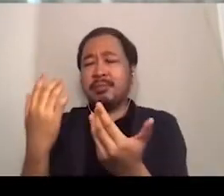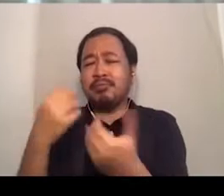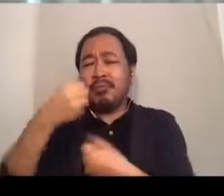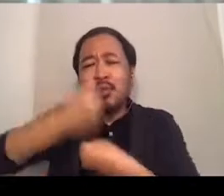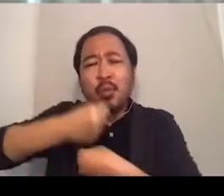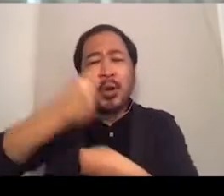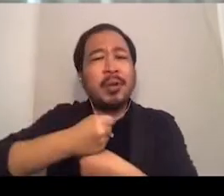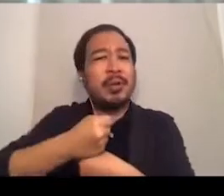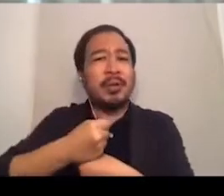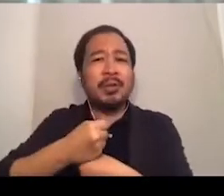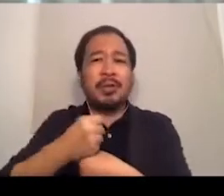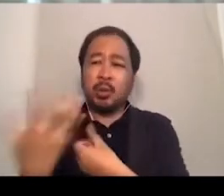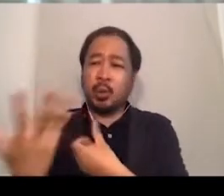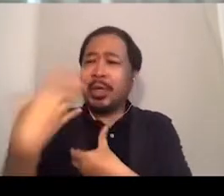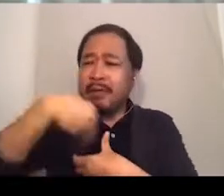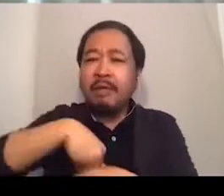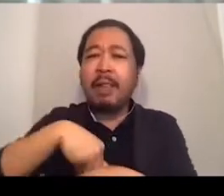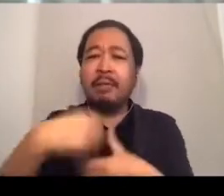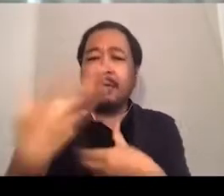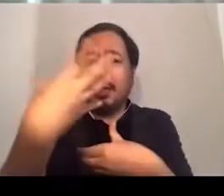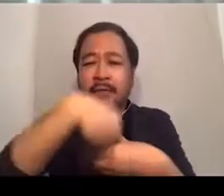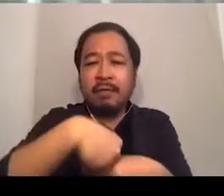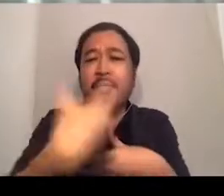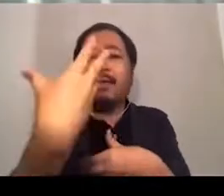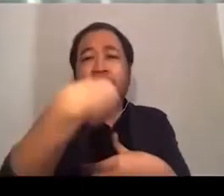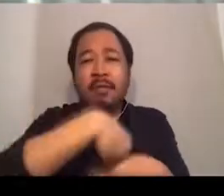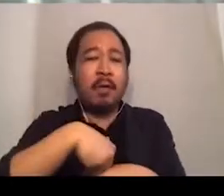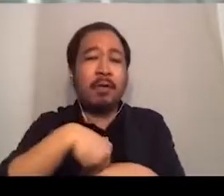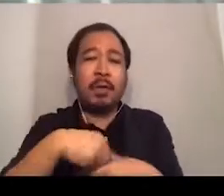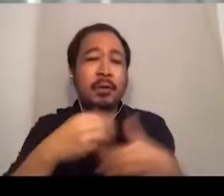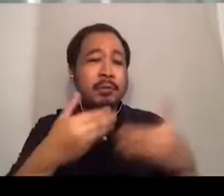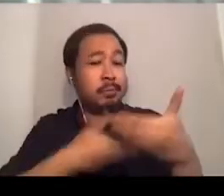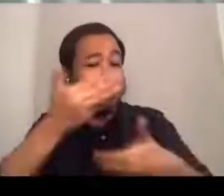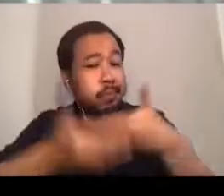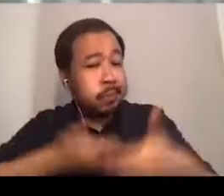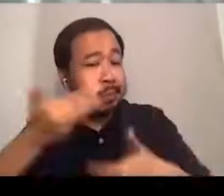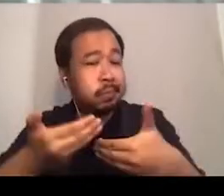either because of the slowdown or lockdown or